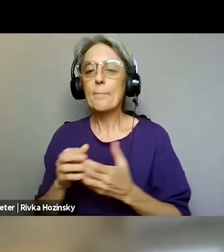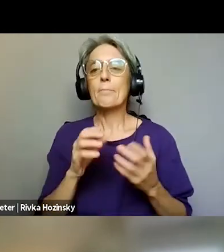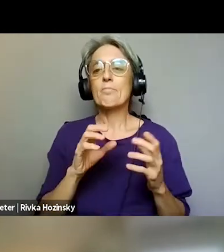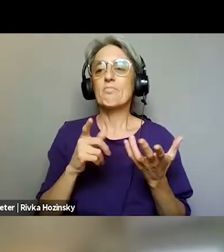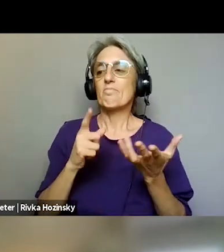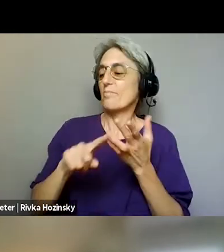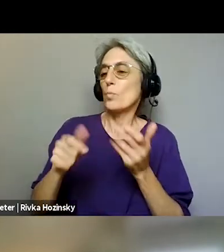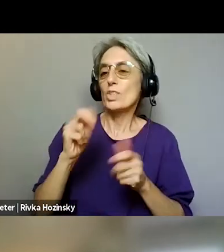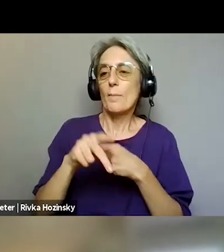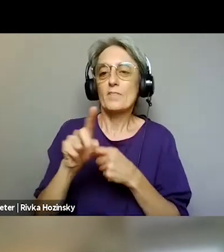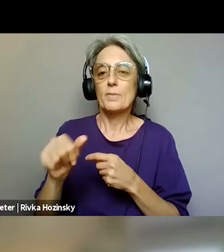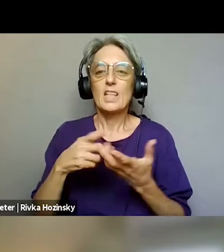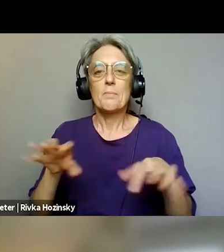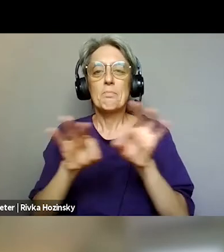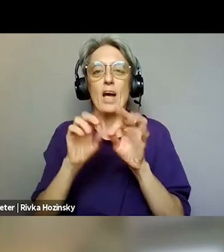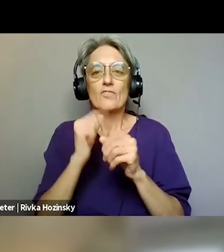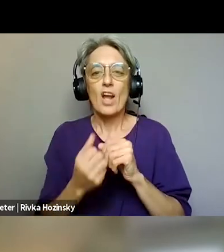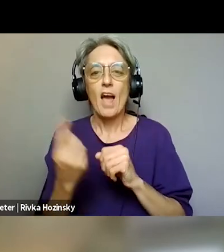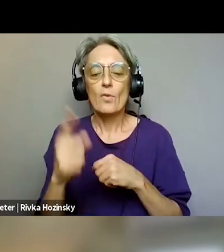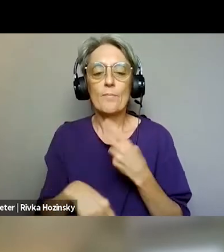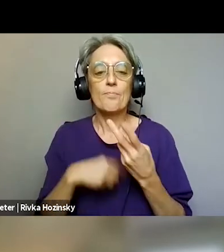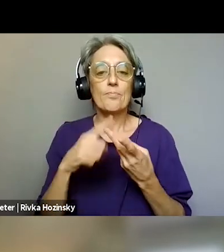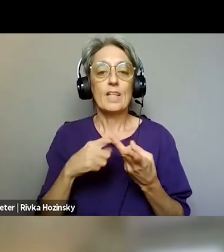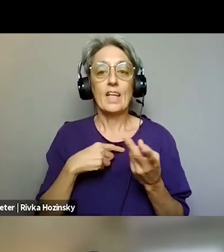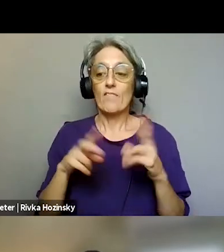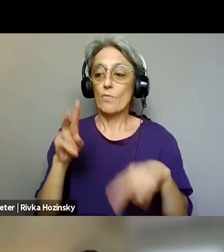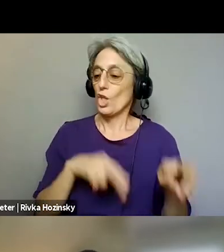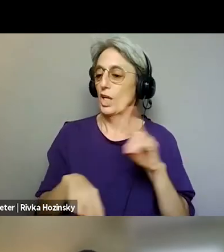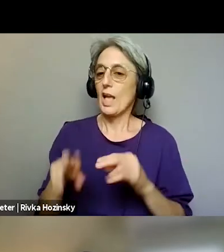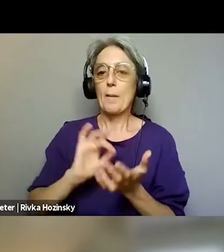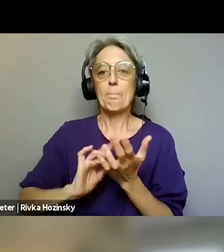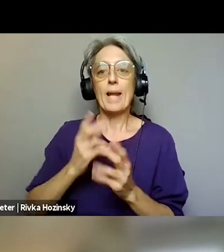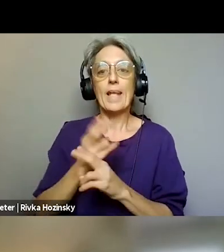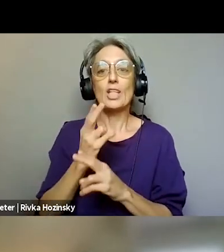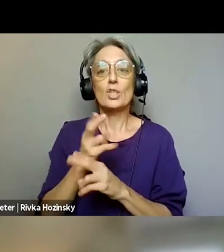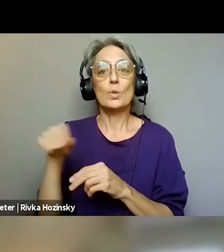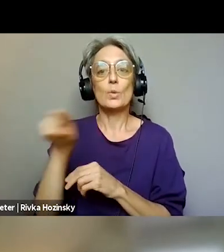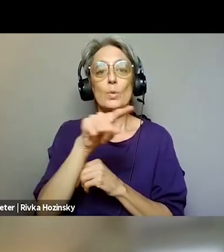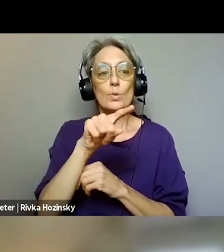for everyone. If we're looking at something like medication use among disabled people